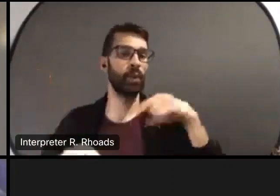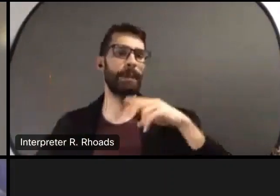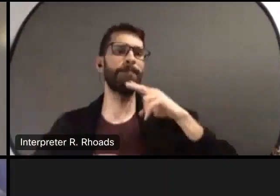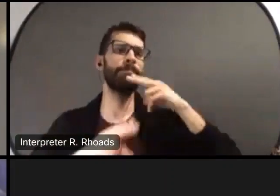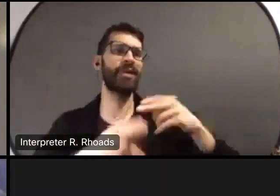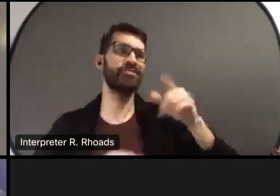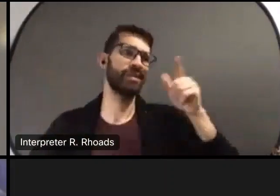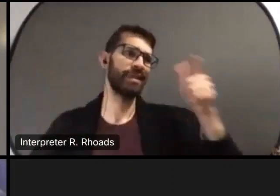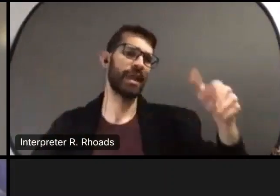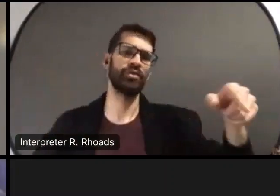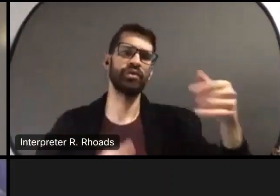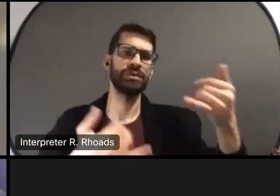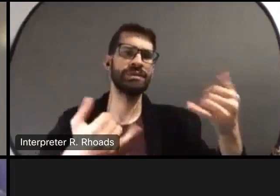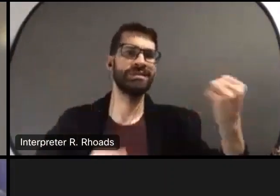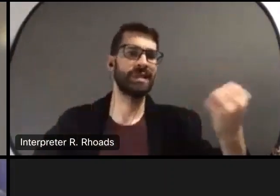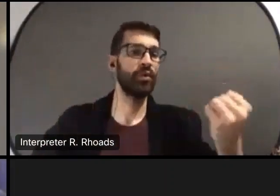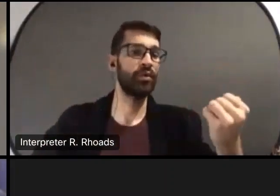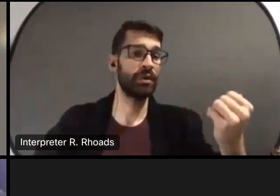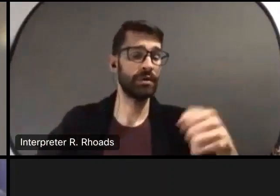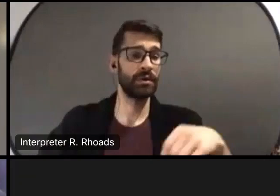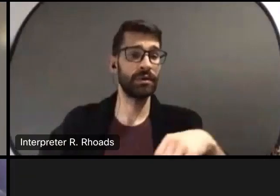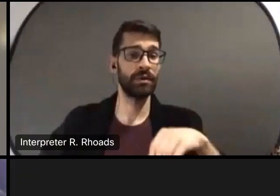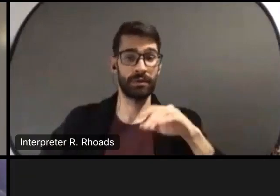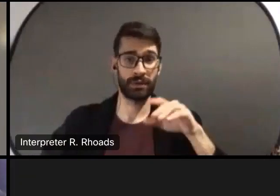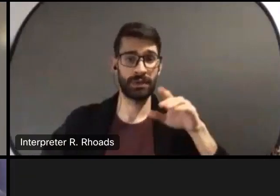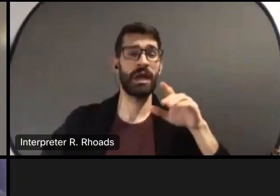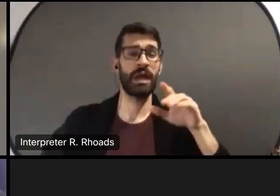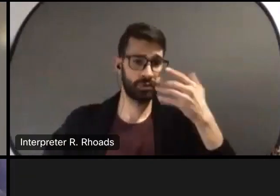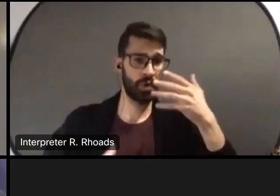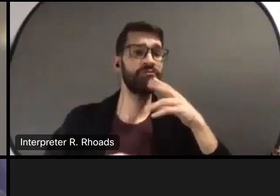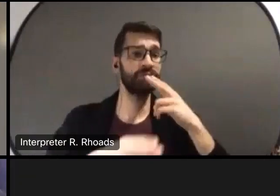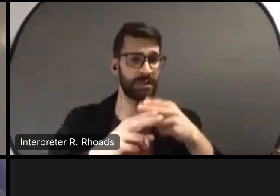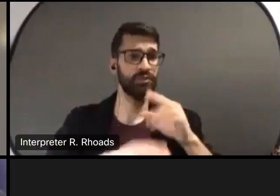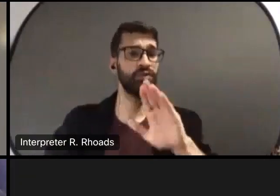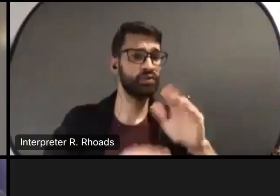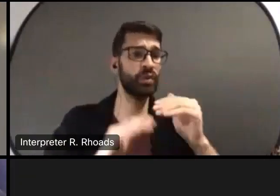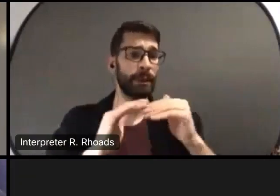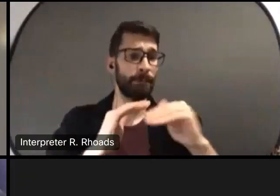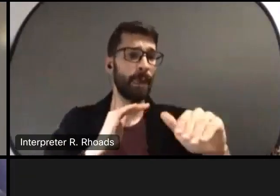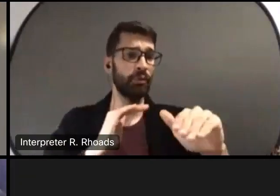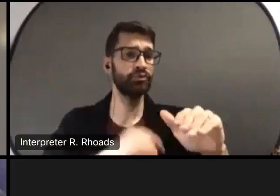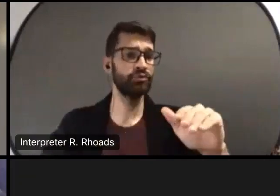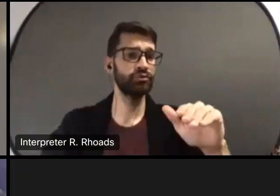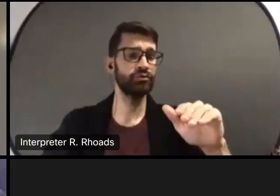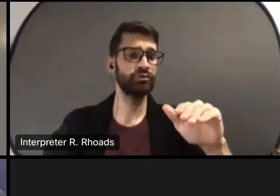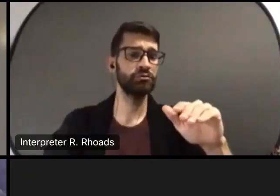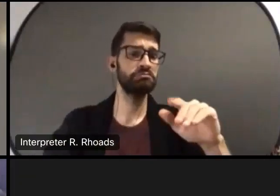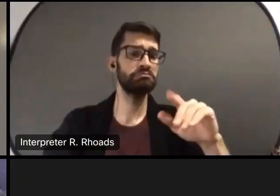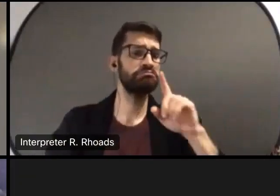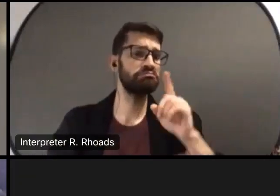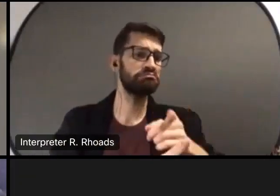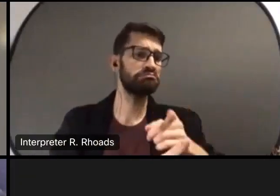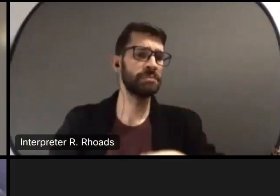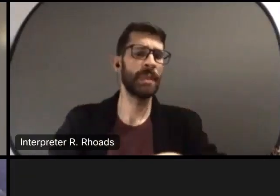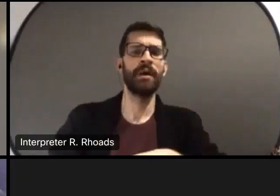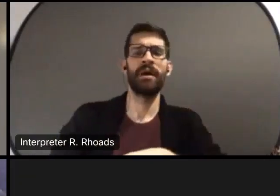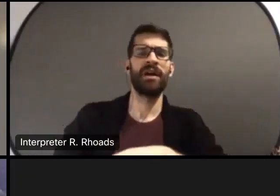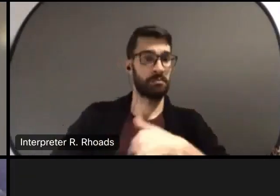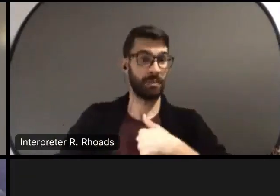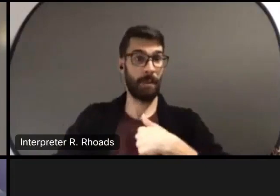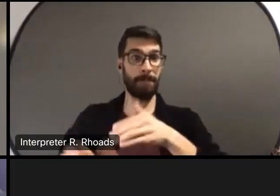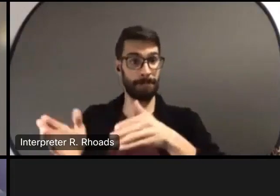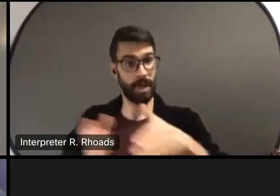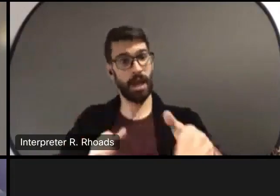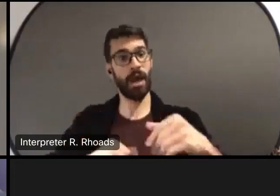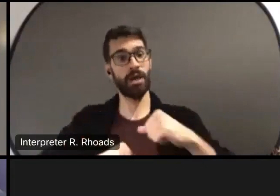But that is managing your emails. I would be very structured in your communications while